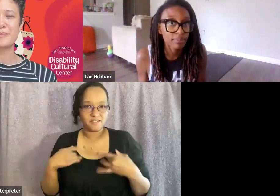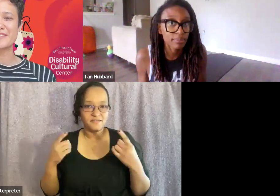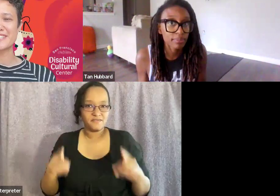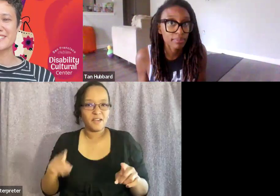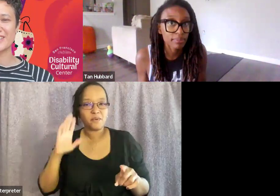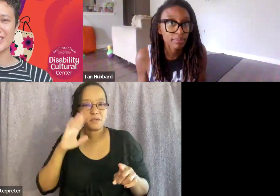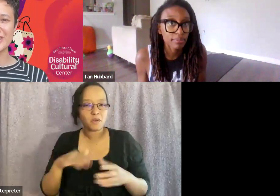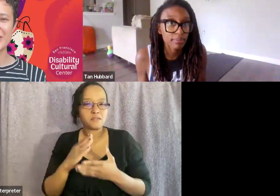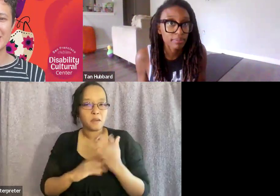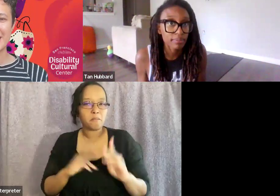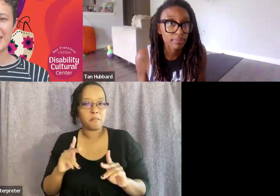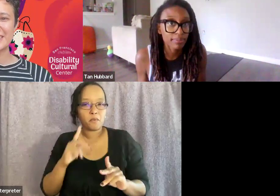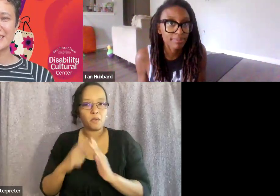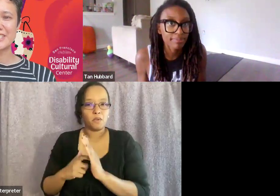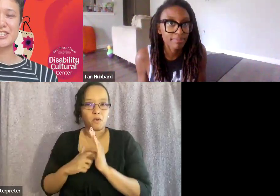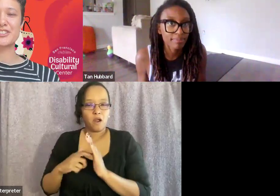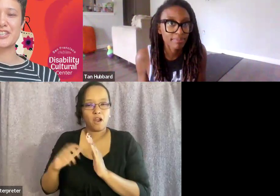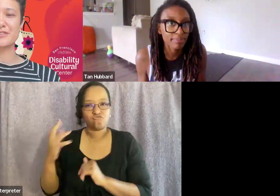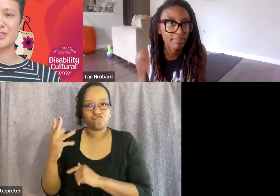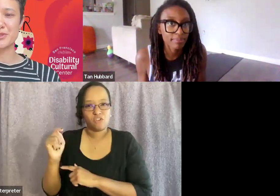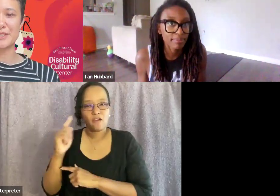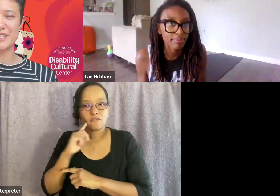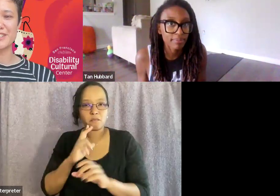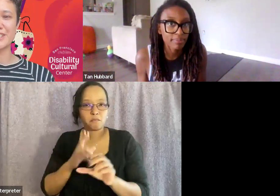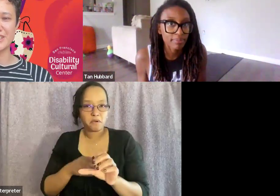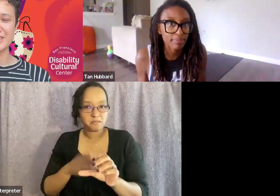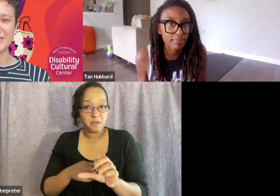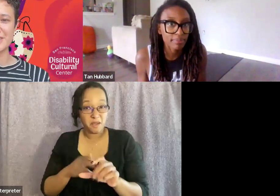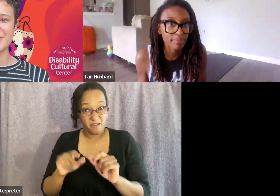But if this is a hurdle, and you need to turn off screen reader alerts,